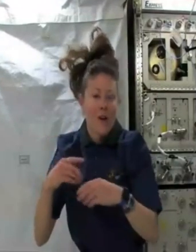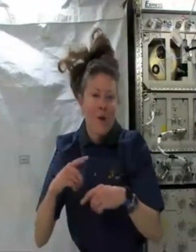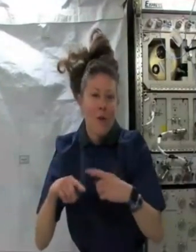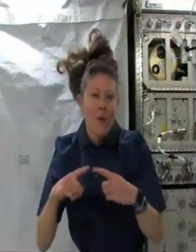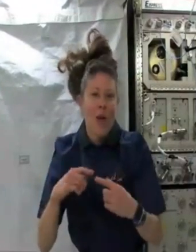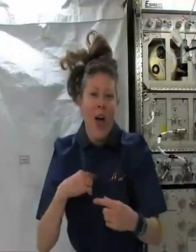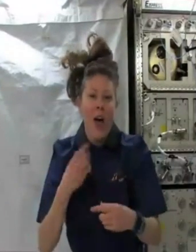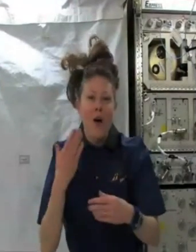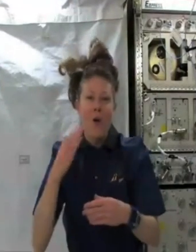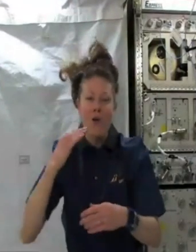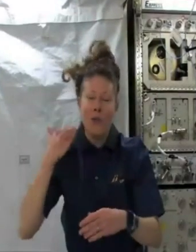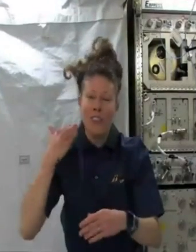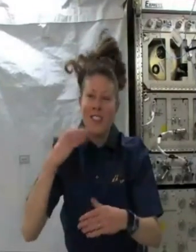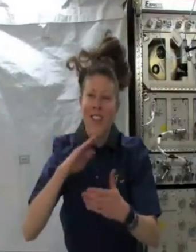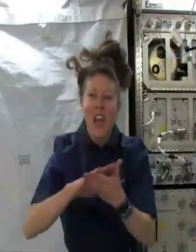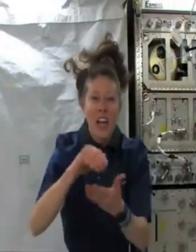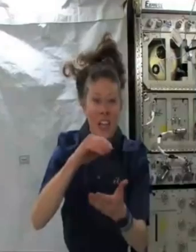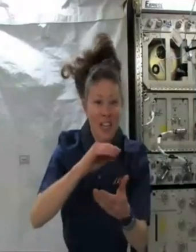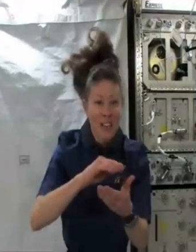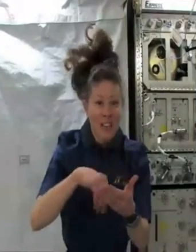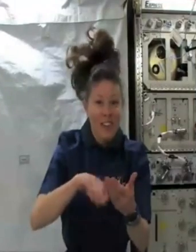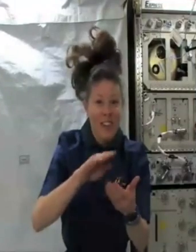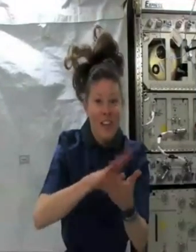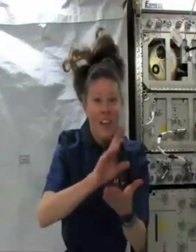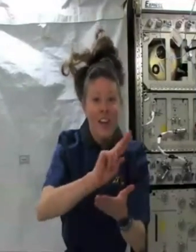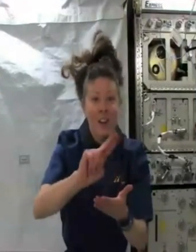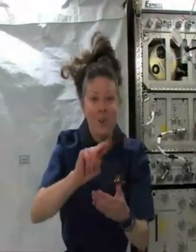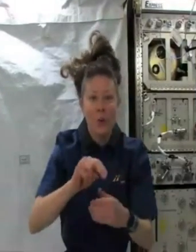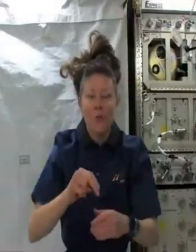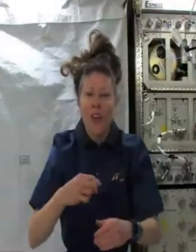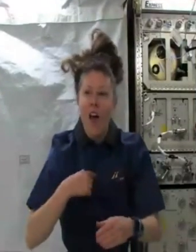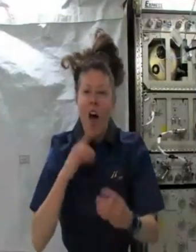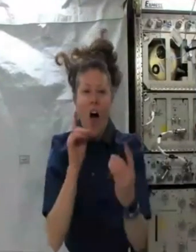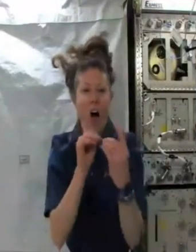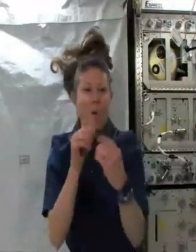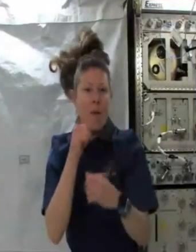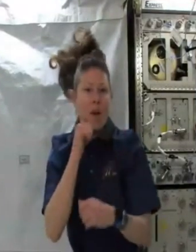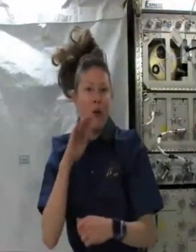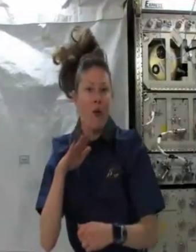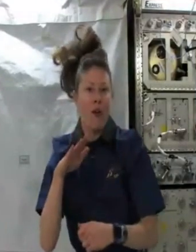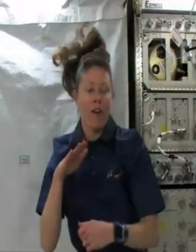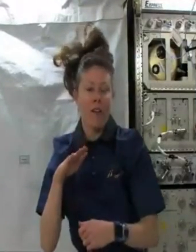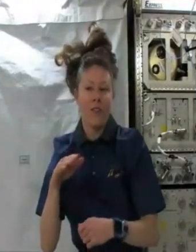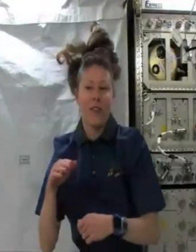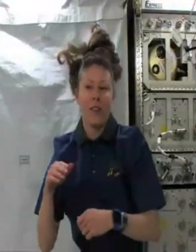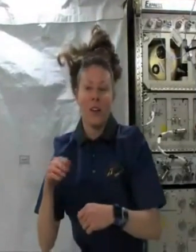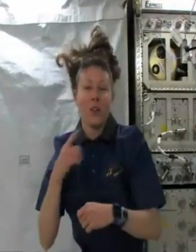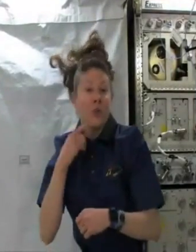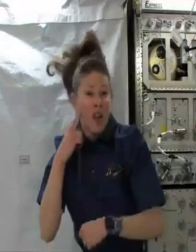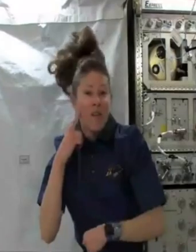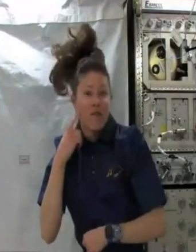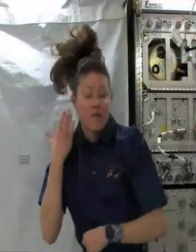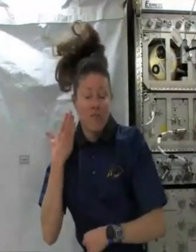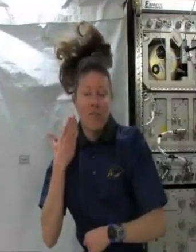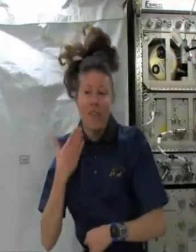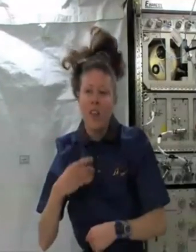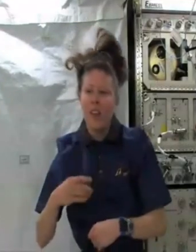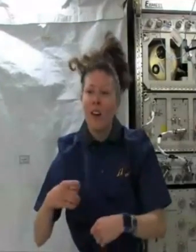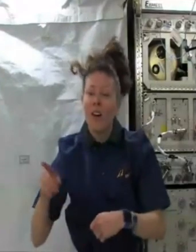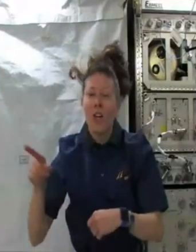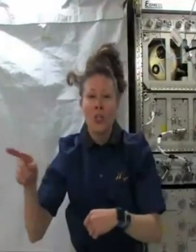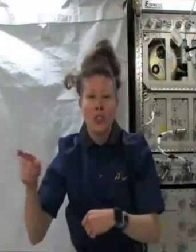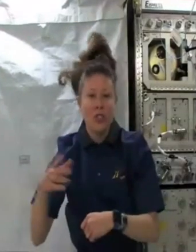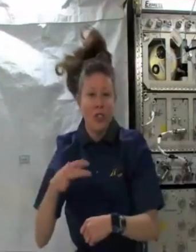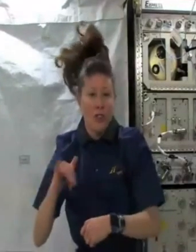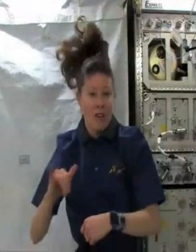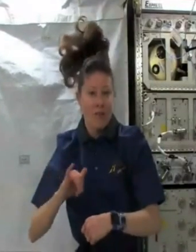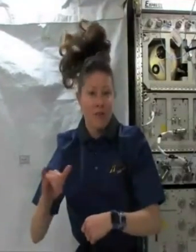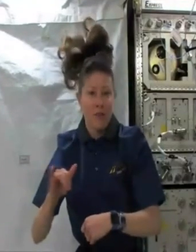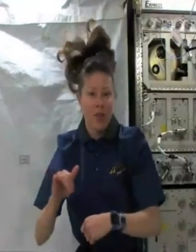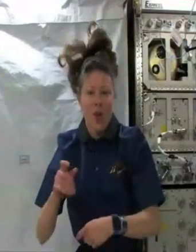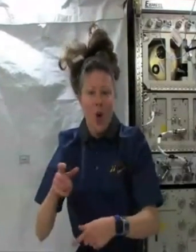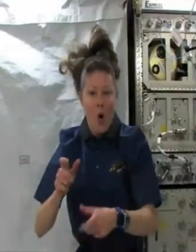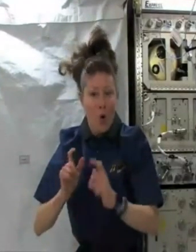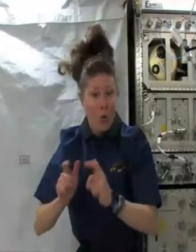Long time ago, when I was a young university student, I met a girl who's deaf; she's same as me,